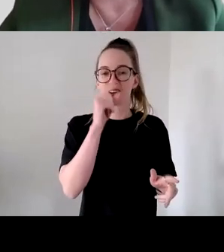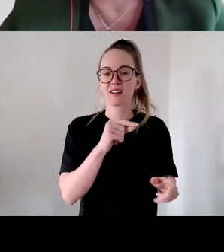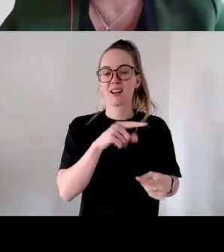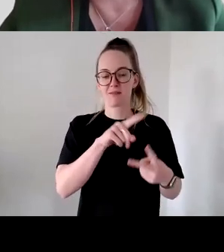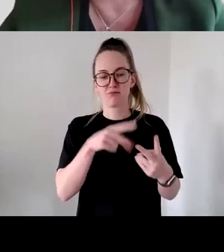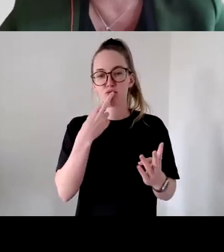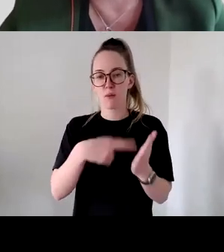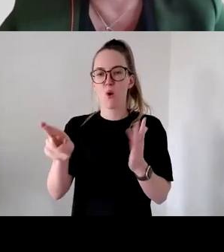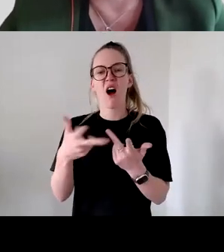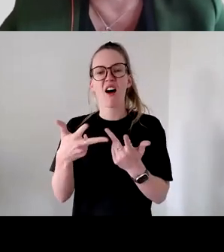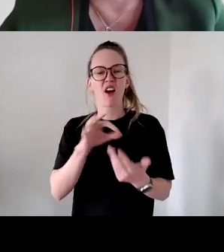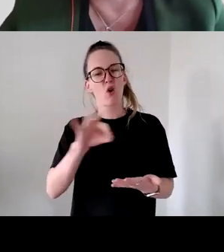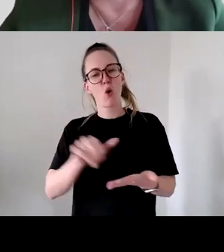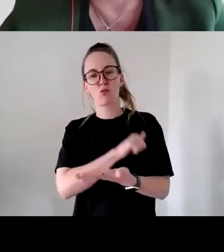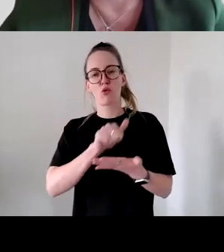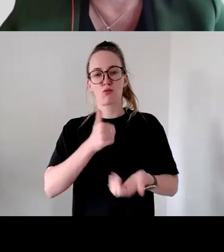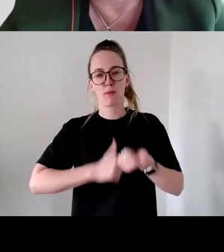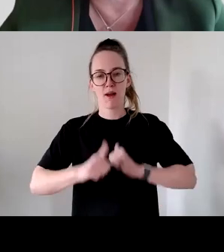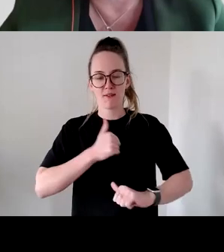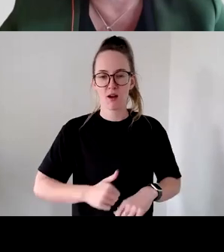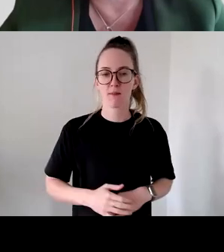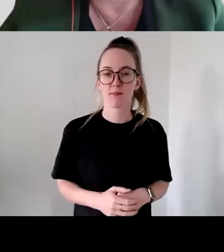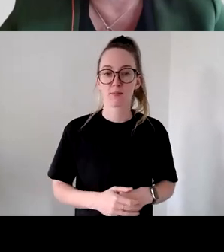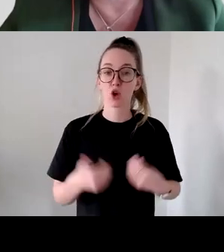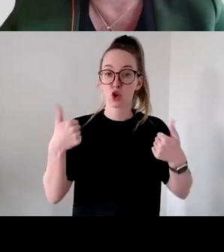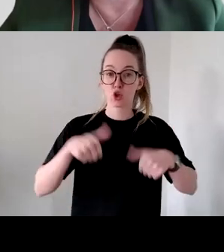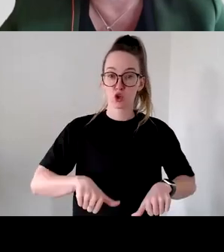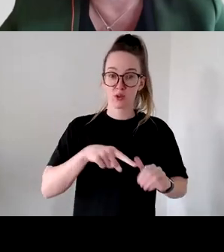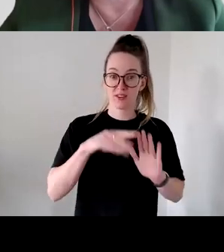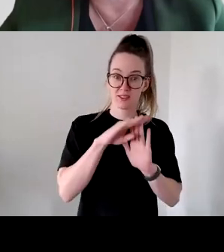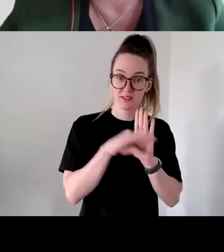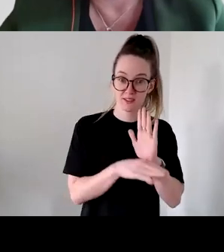Using the standards as a guide for implementation of effective prevention and response measures,